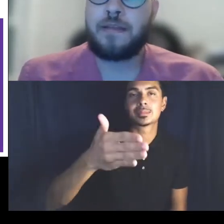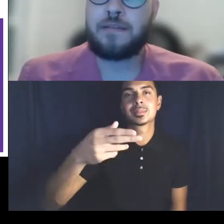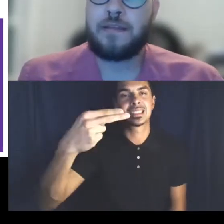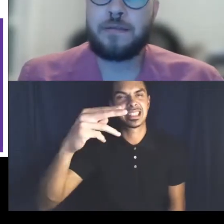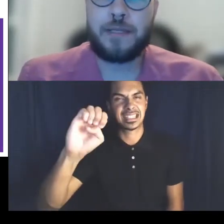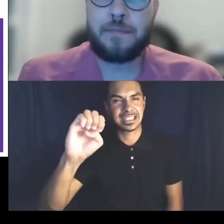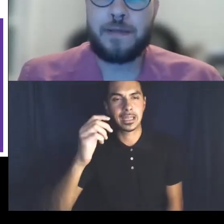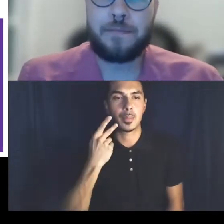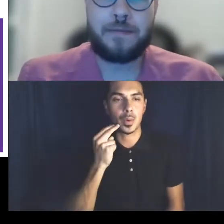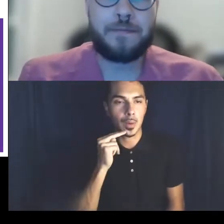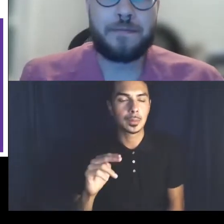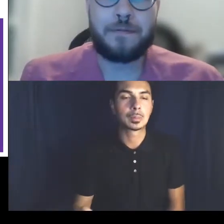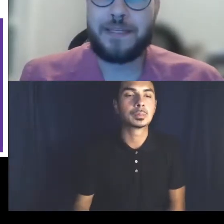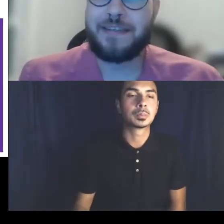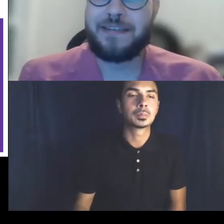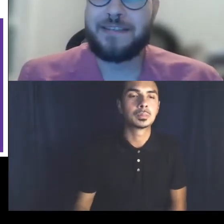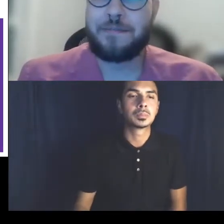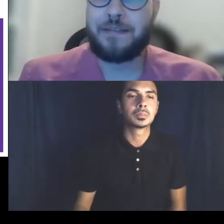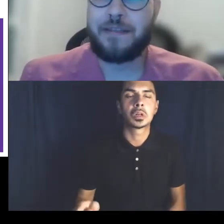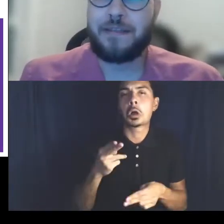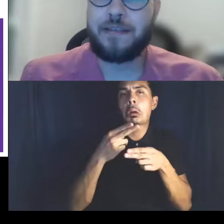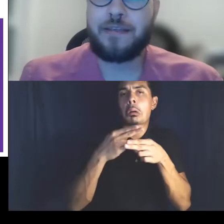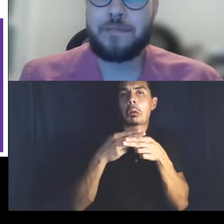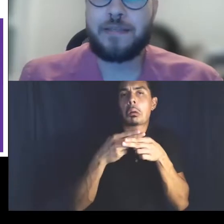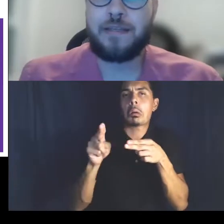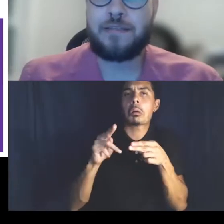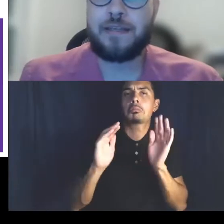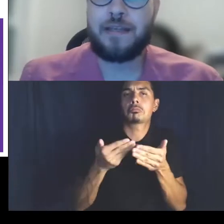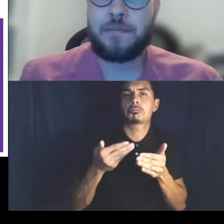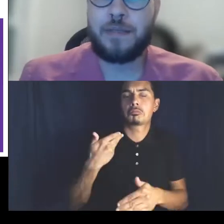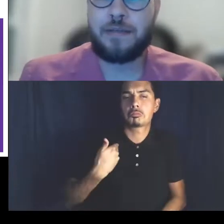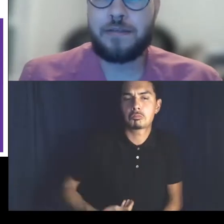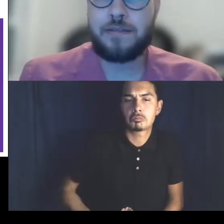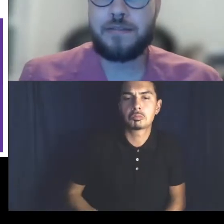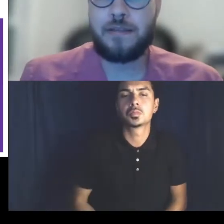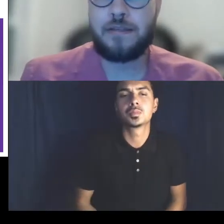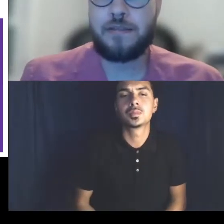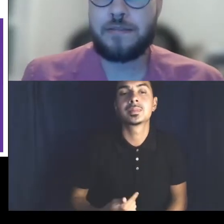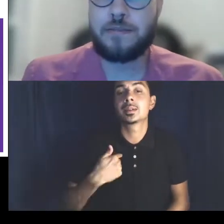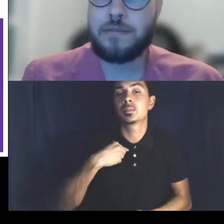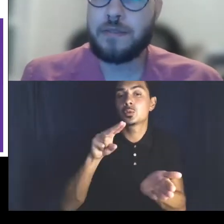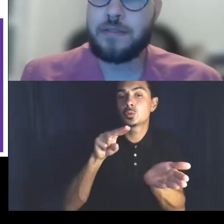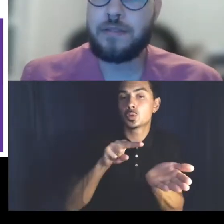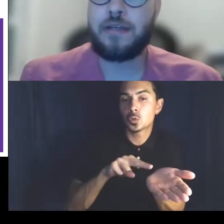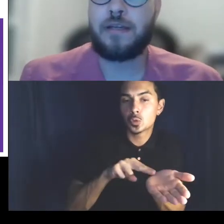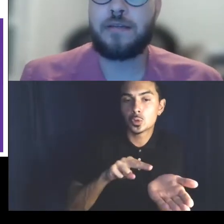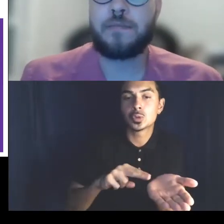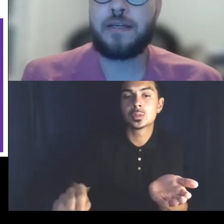A little bit about me before we get into everything tonight, I am a nurse and a social worker.